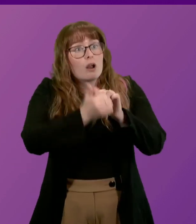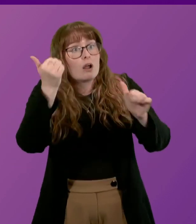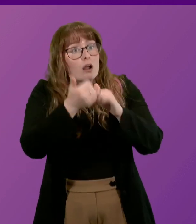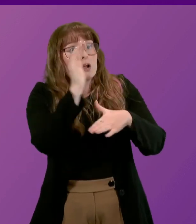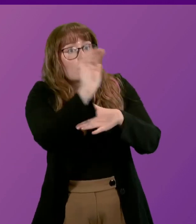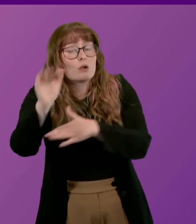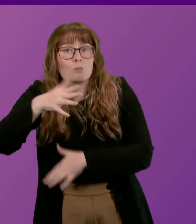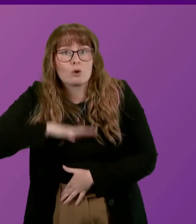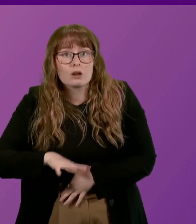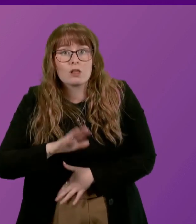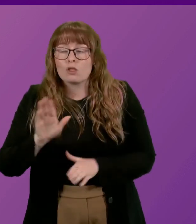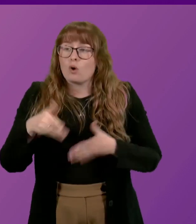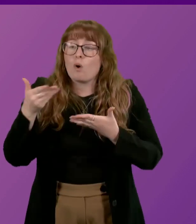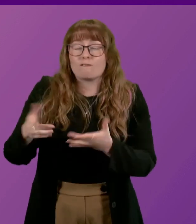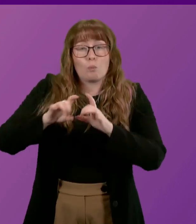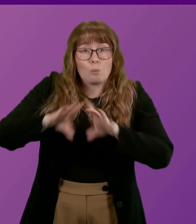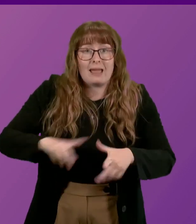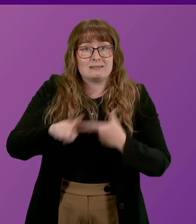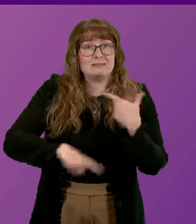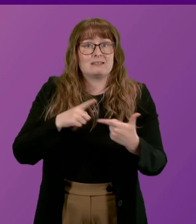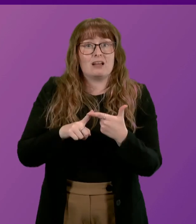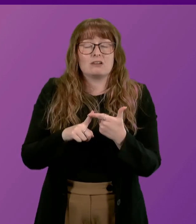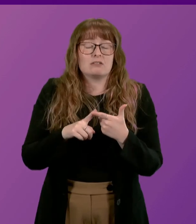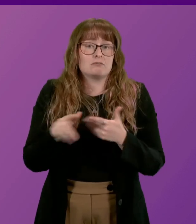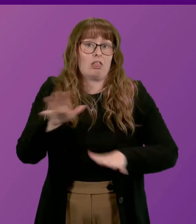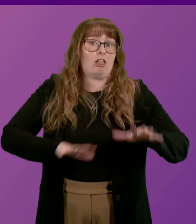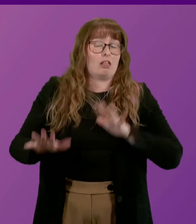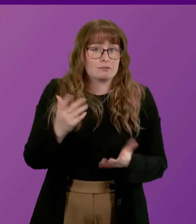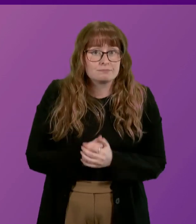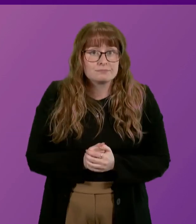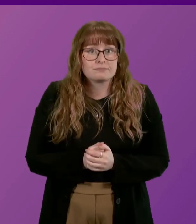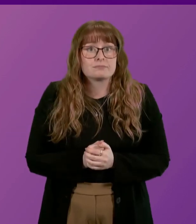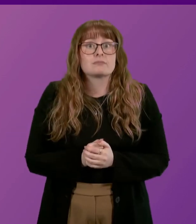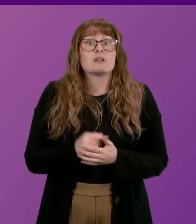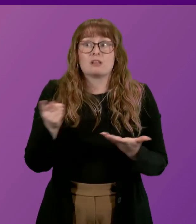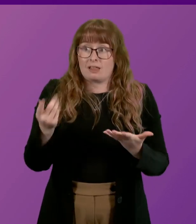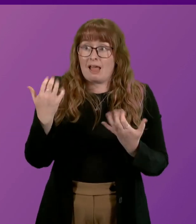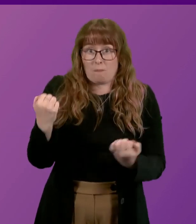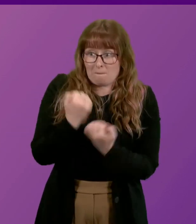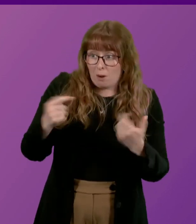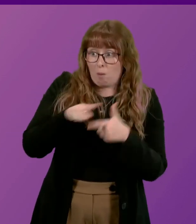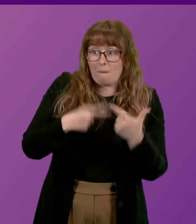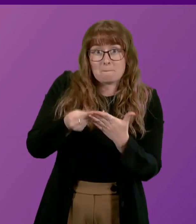and all that it offers is waste and incompetence. It has the powers and the money, but, as always,